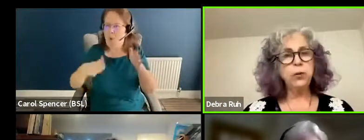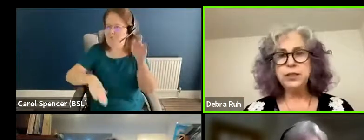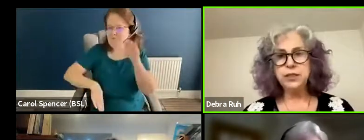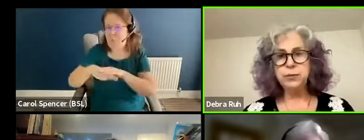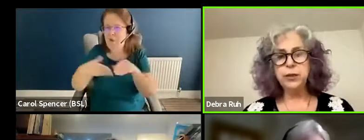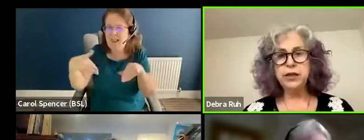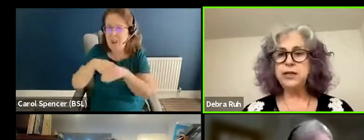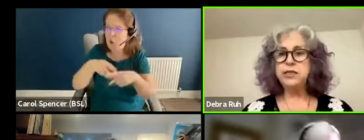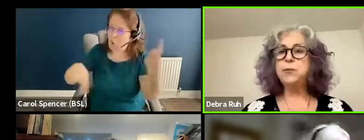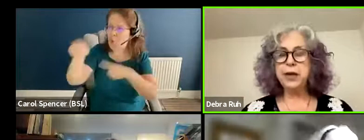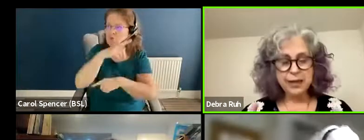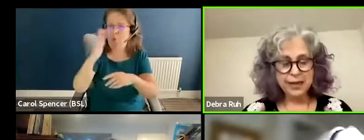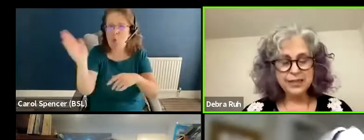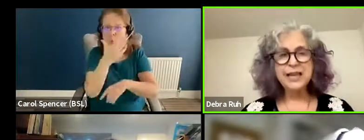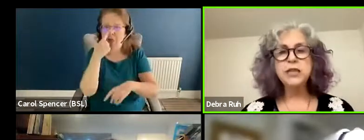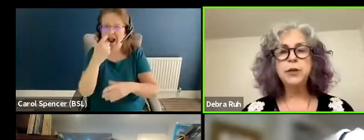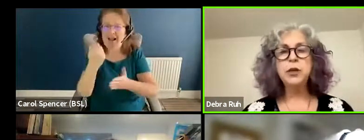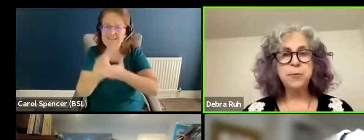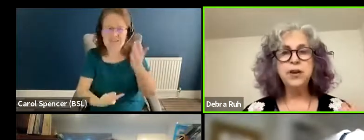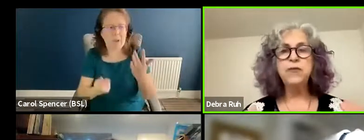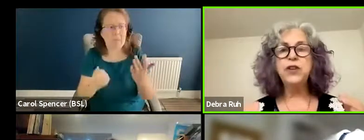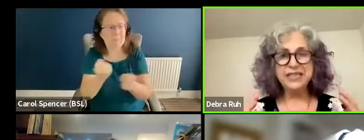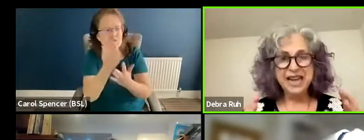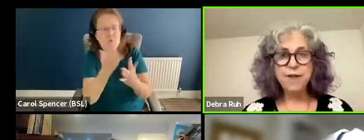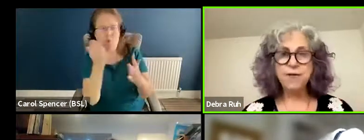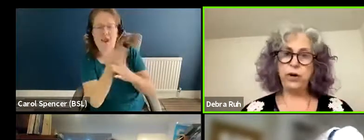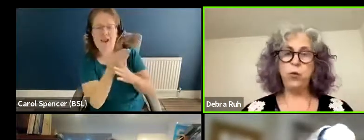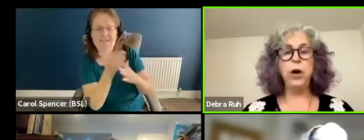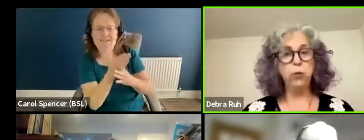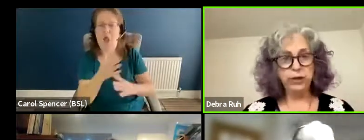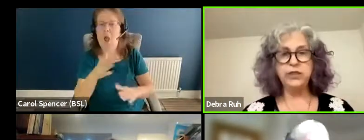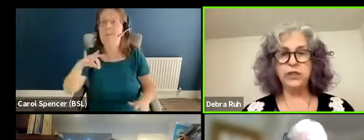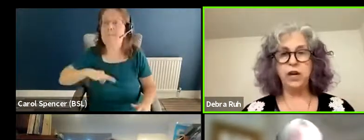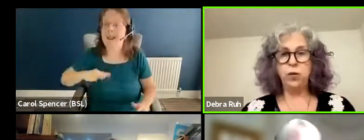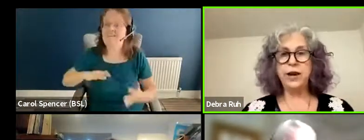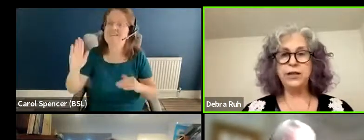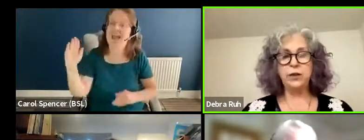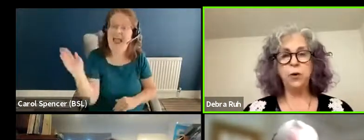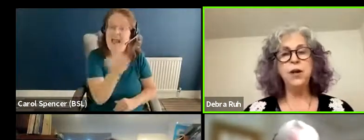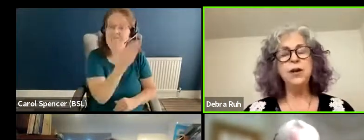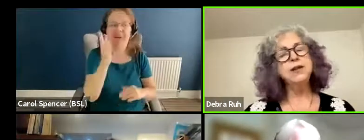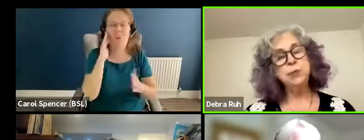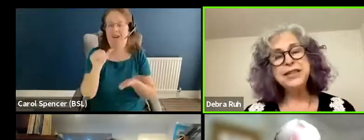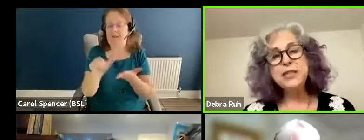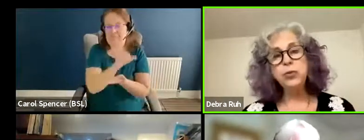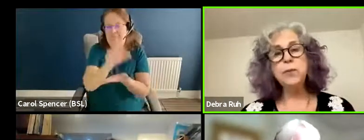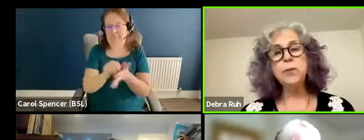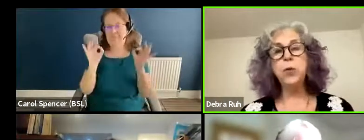with disabilities, but accessibility benefits everyone when it's done. So please remember